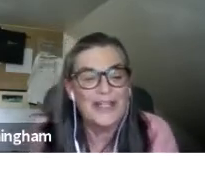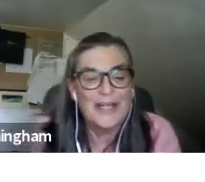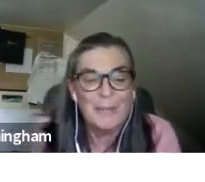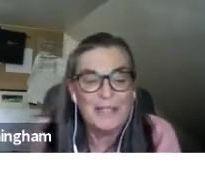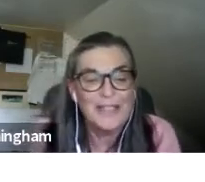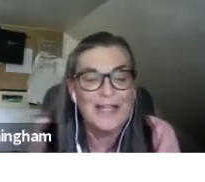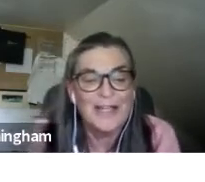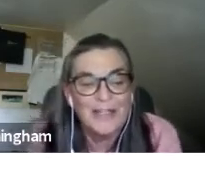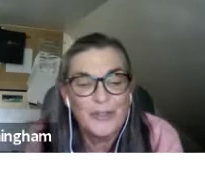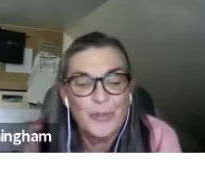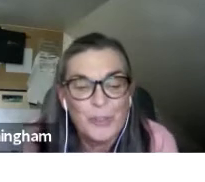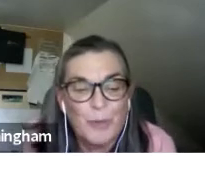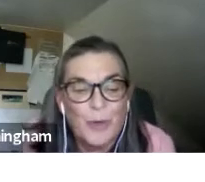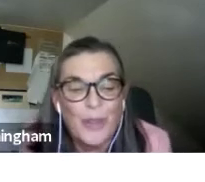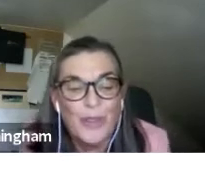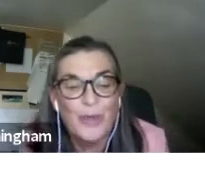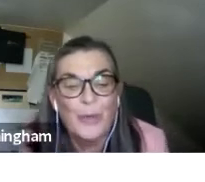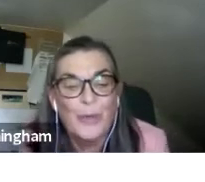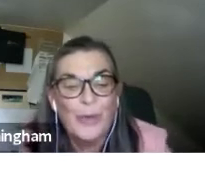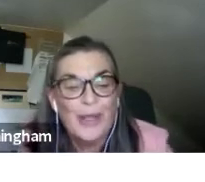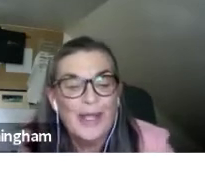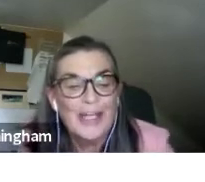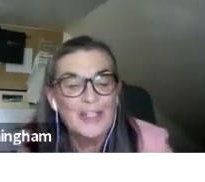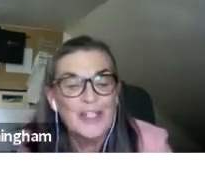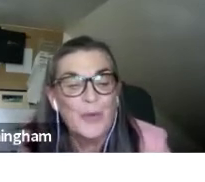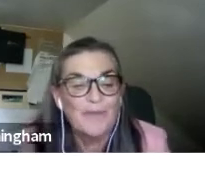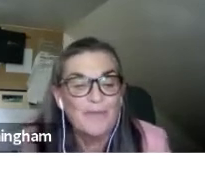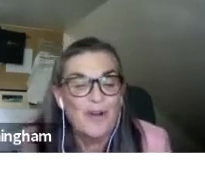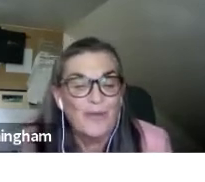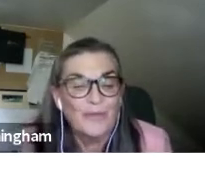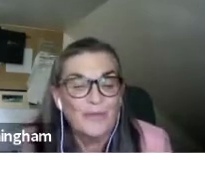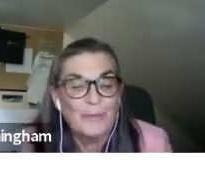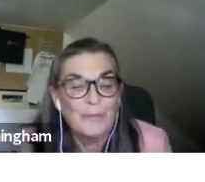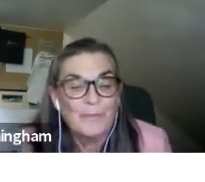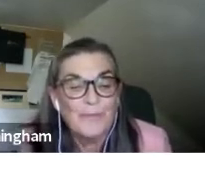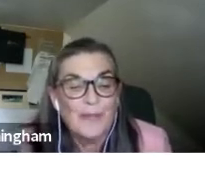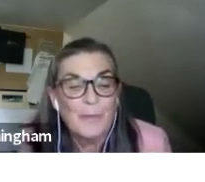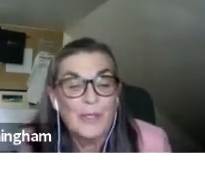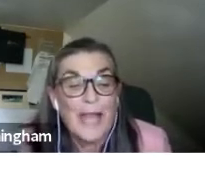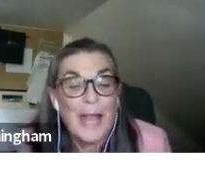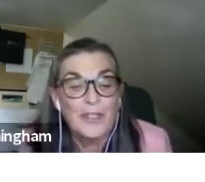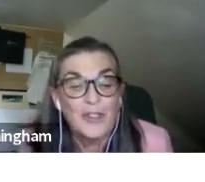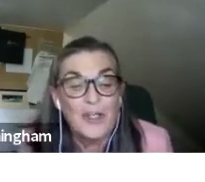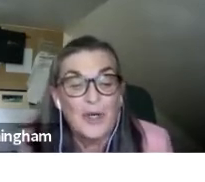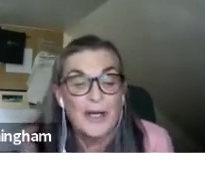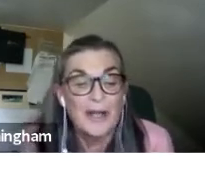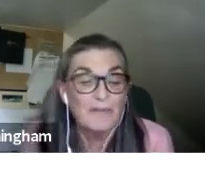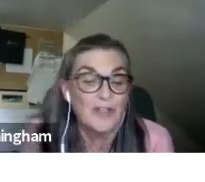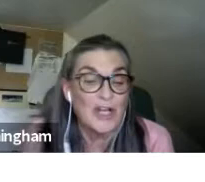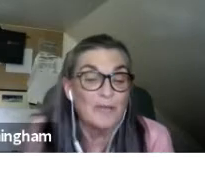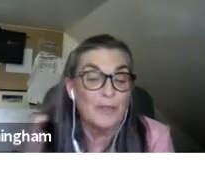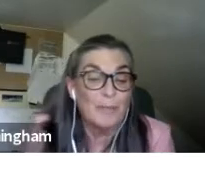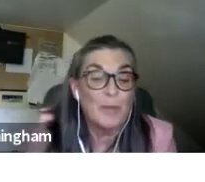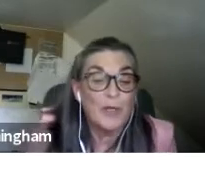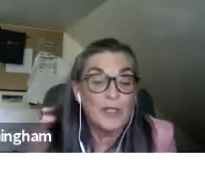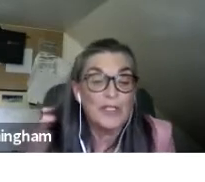I'm excited to explore with you and to see what evolves. I'm really happy to share what I've discovered in my works